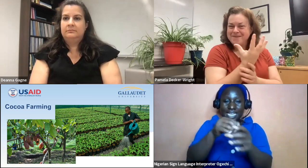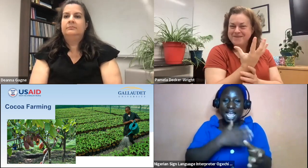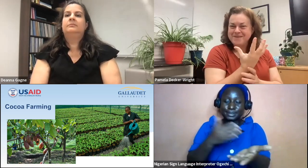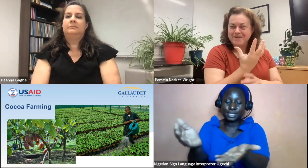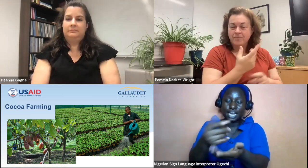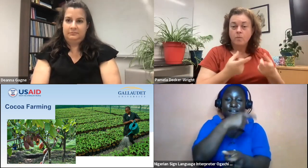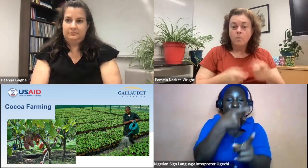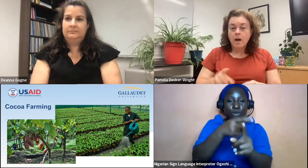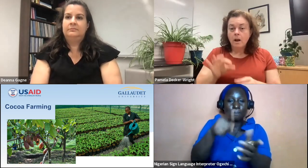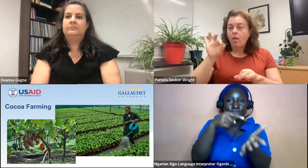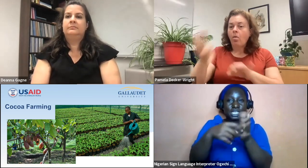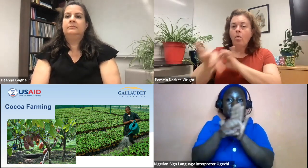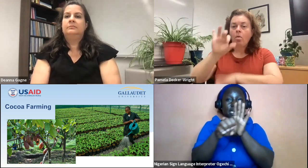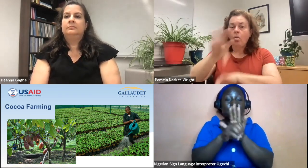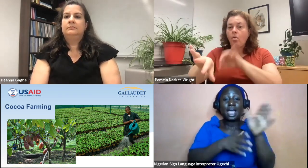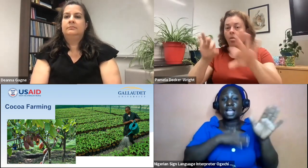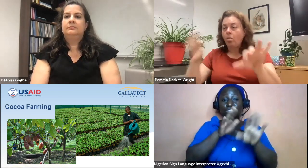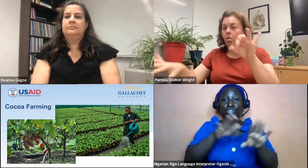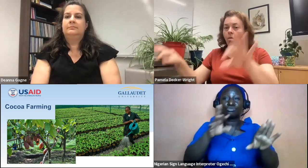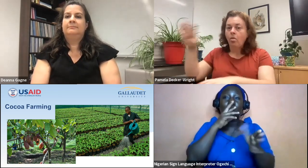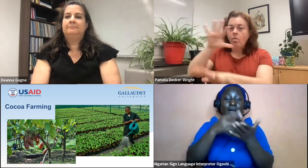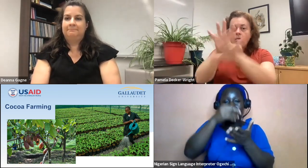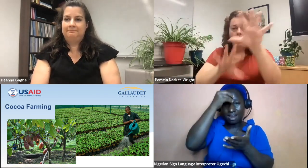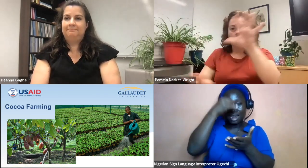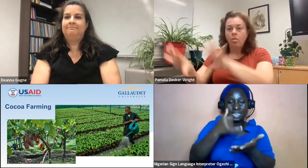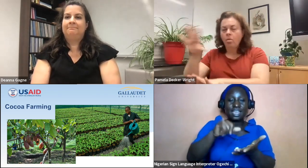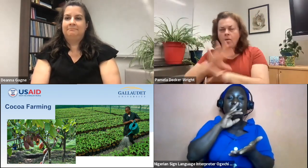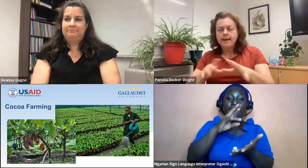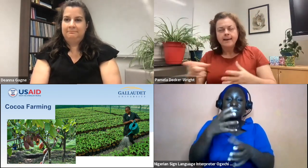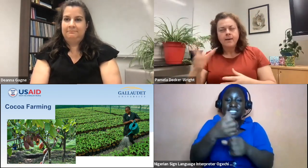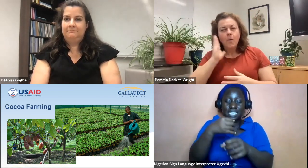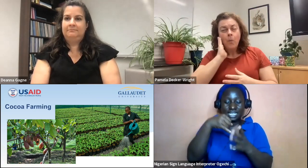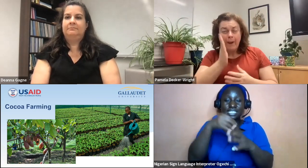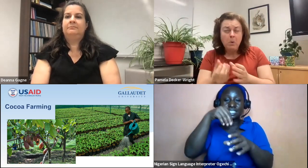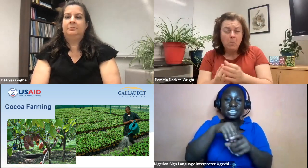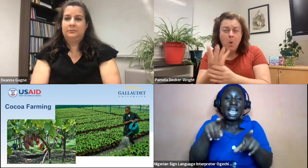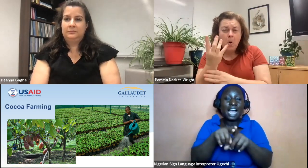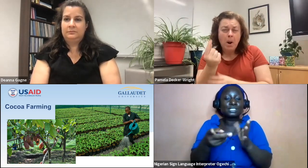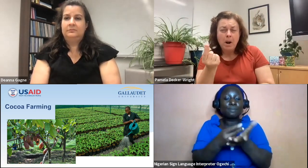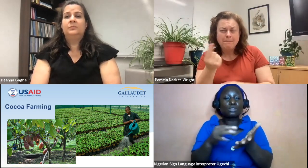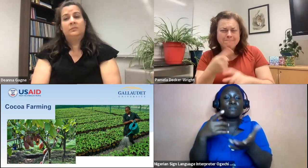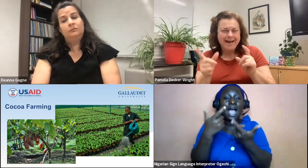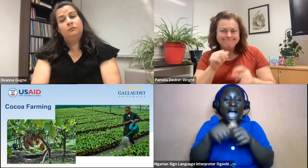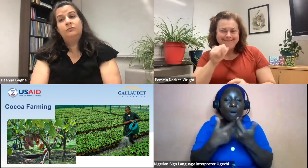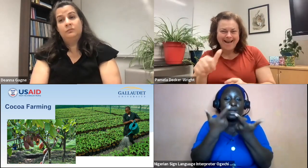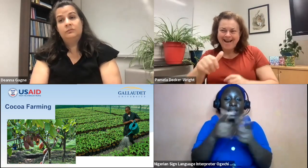It's wonderful. It's rich, and it's part of how we learn as opposed to just randomly. without any system. Yes.